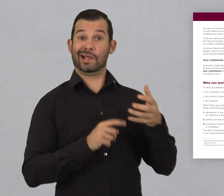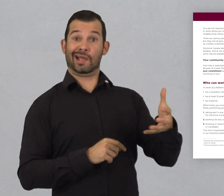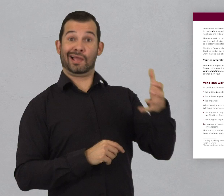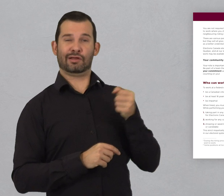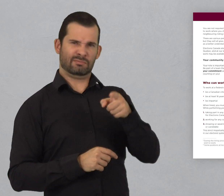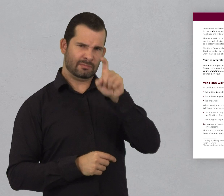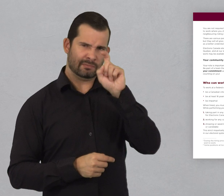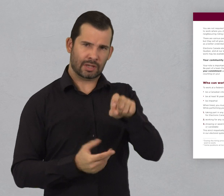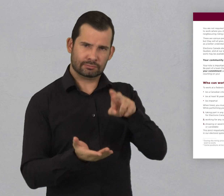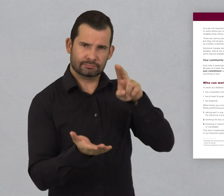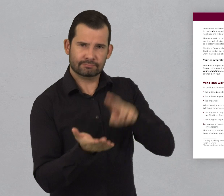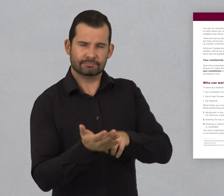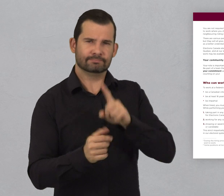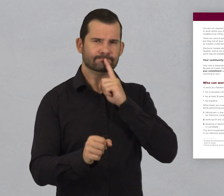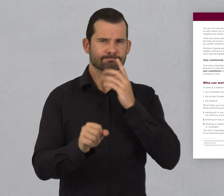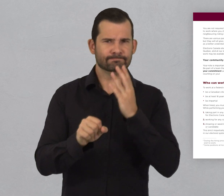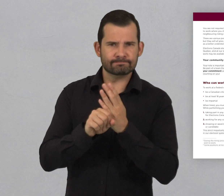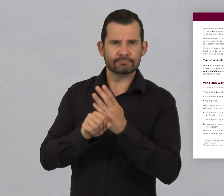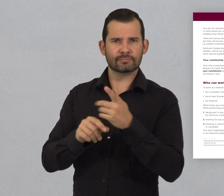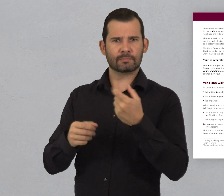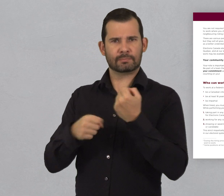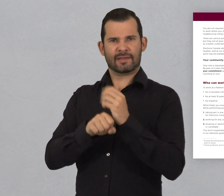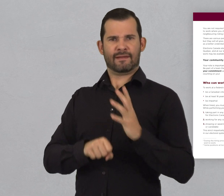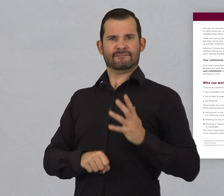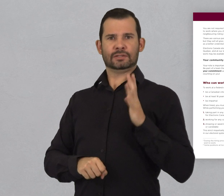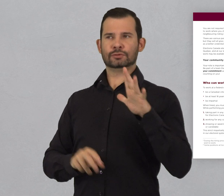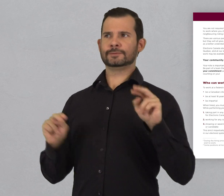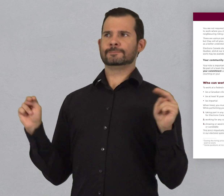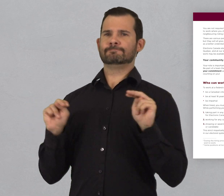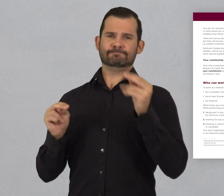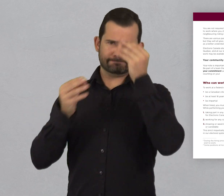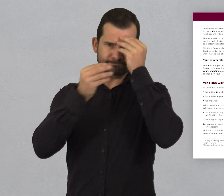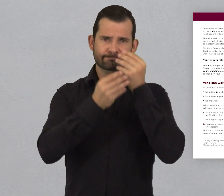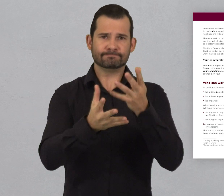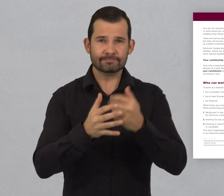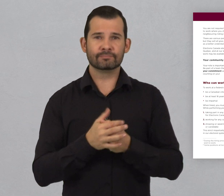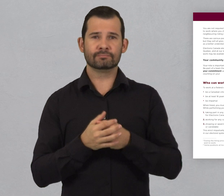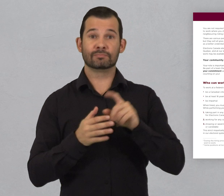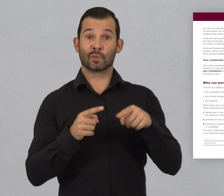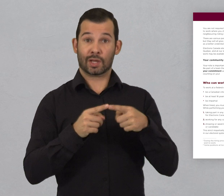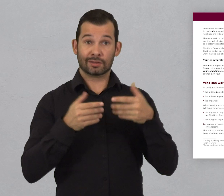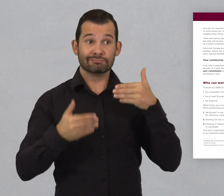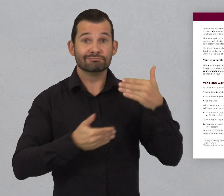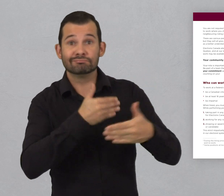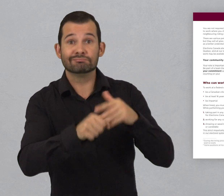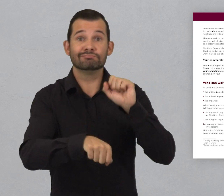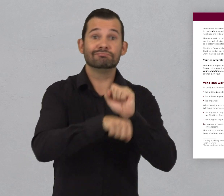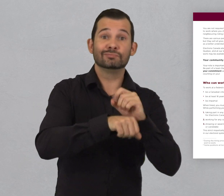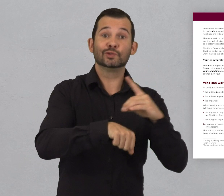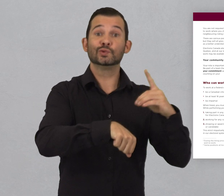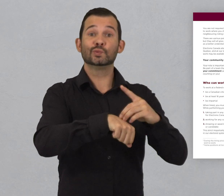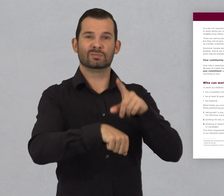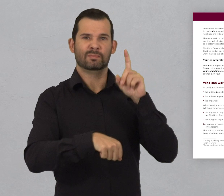When hired, you must sign a solemn declaration to make official your impartiality. While performing